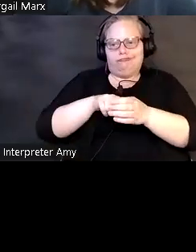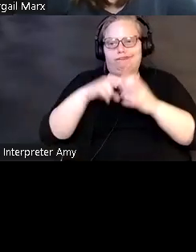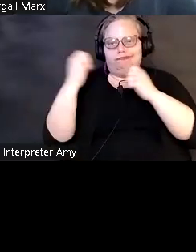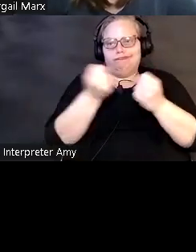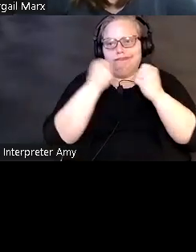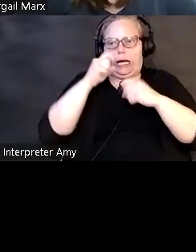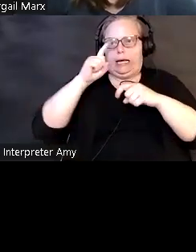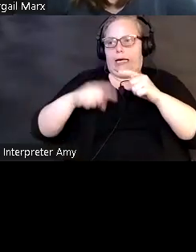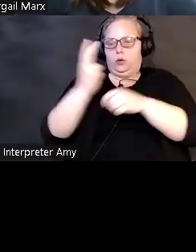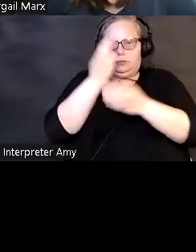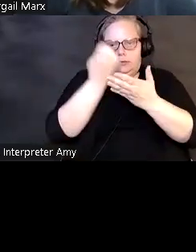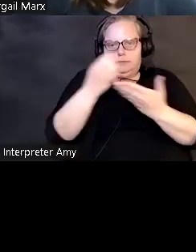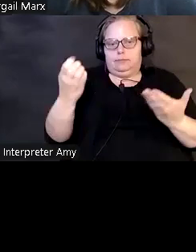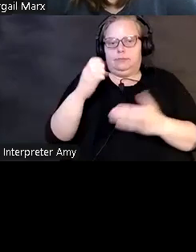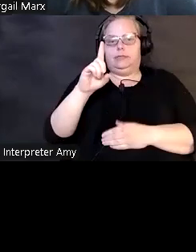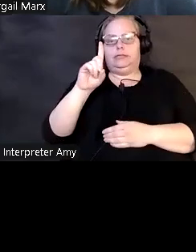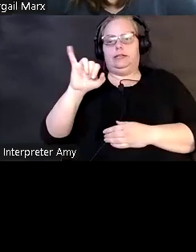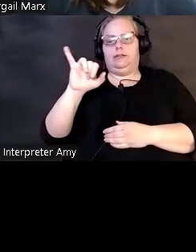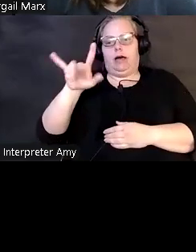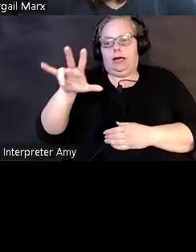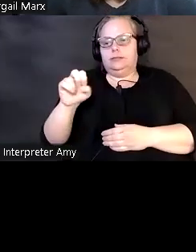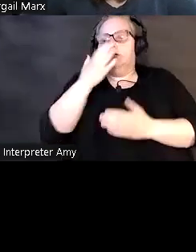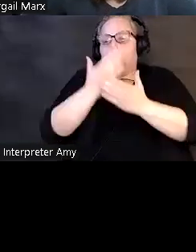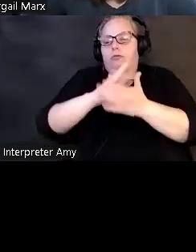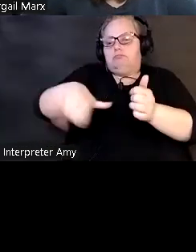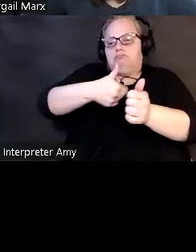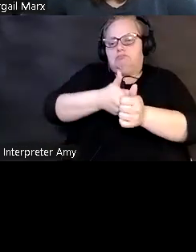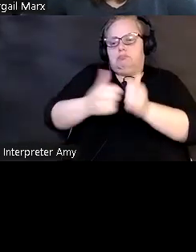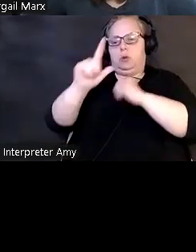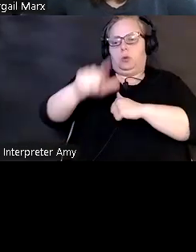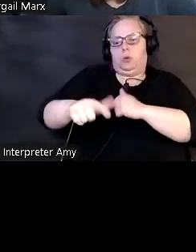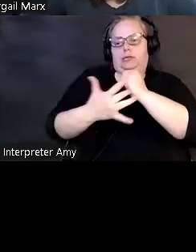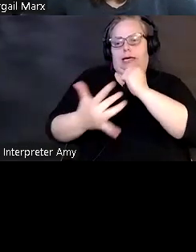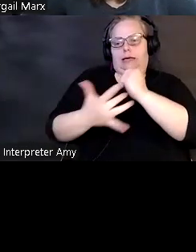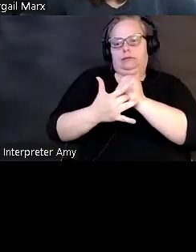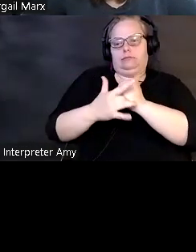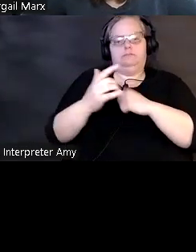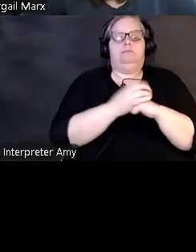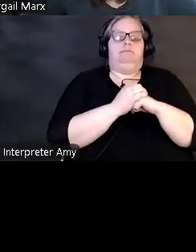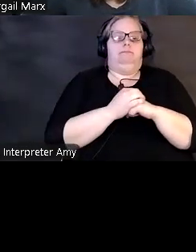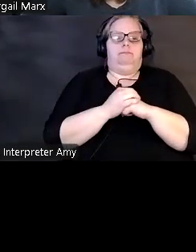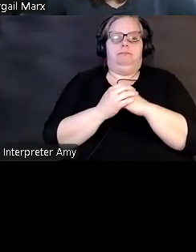it's always great to have a low tech backup of whatever system that you're using.